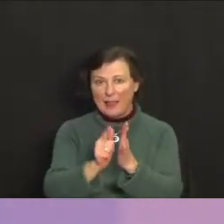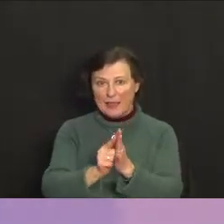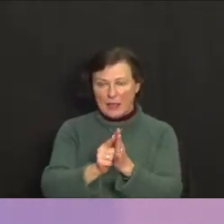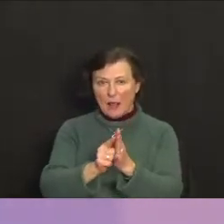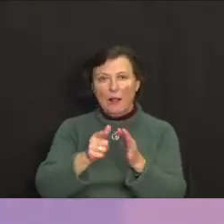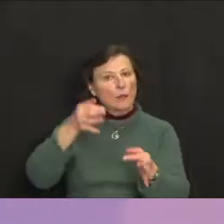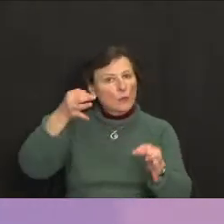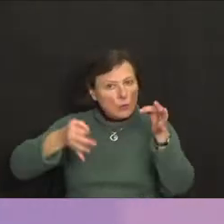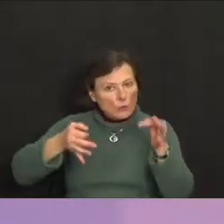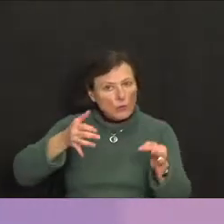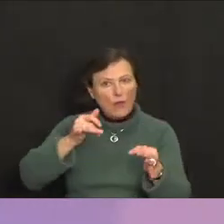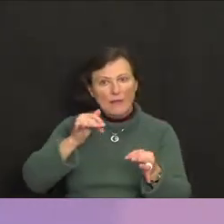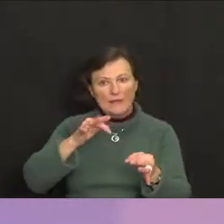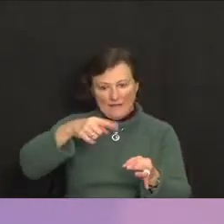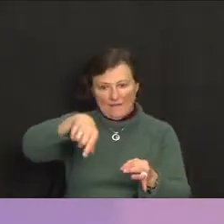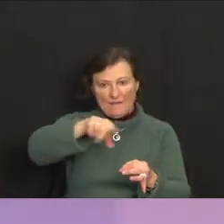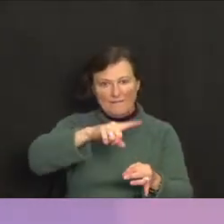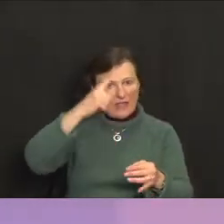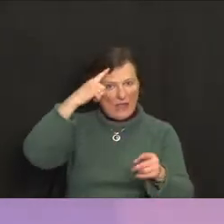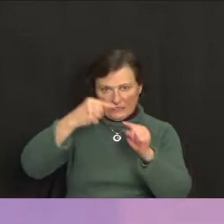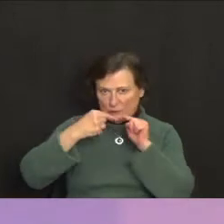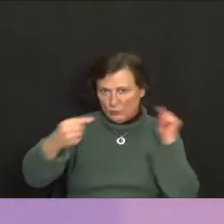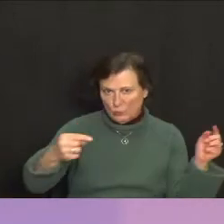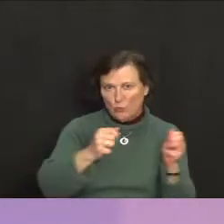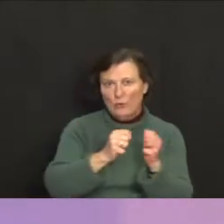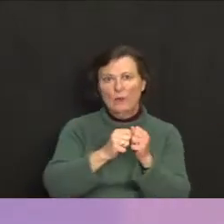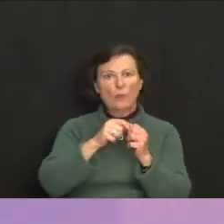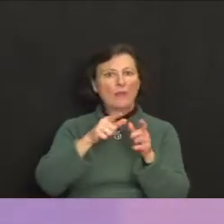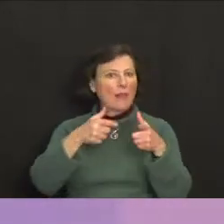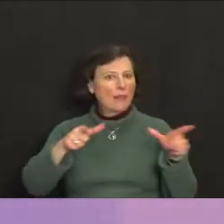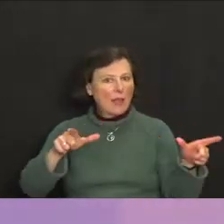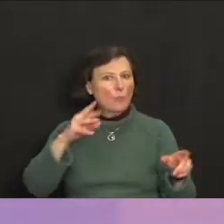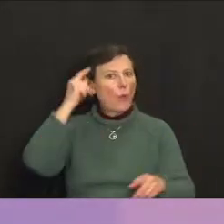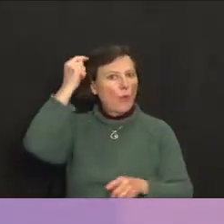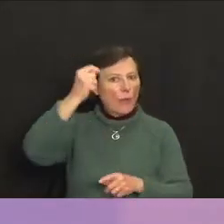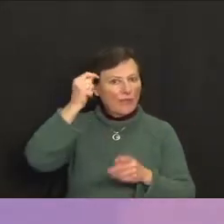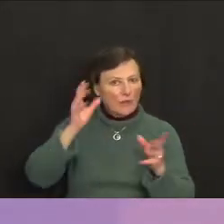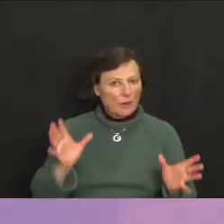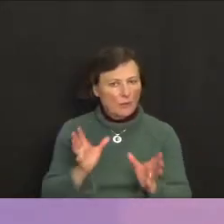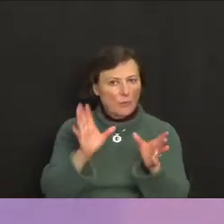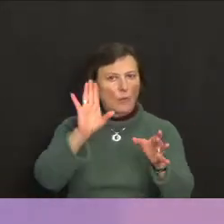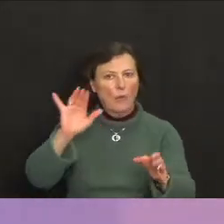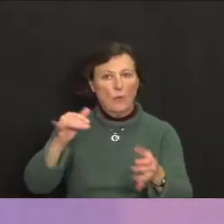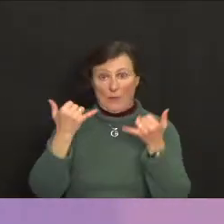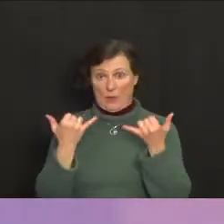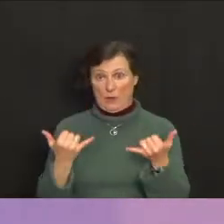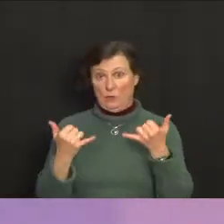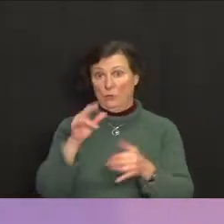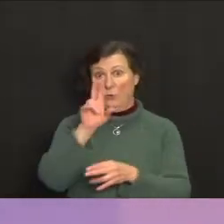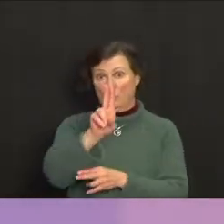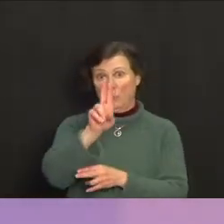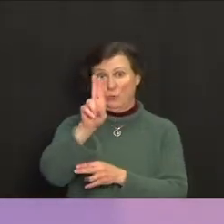language or theories promoted by the current Unitarian Universalist Ministers Association.